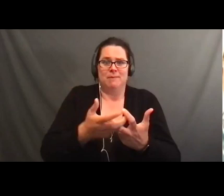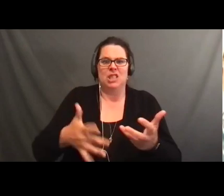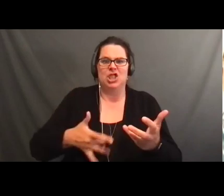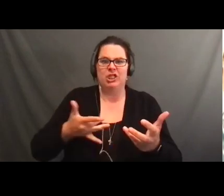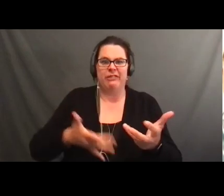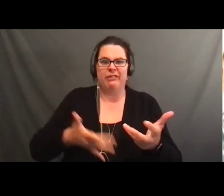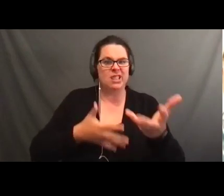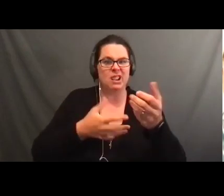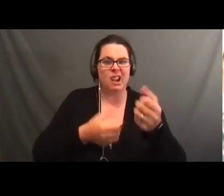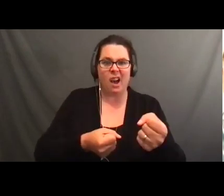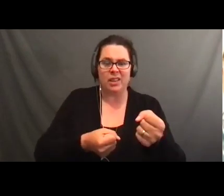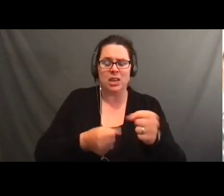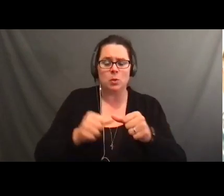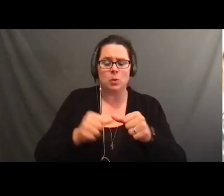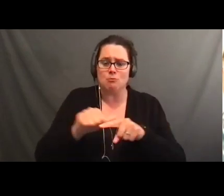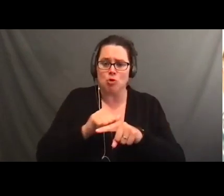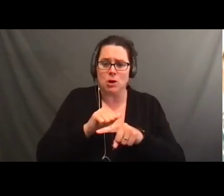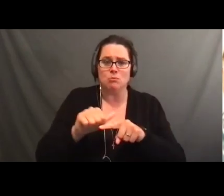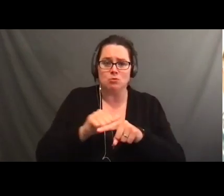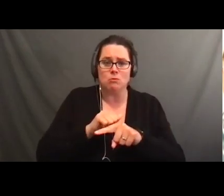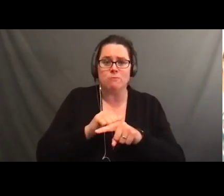And we keep practicing all summer with those work experiences.